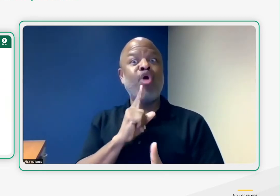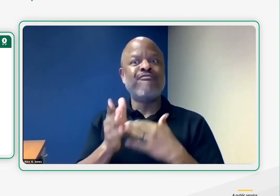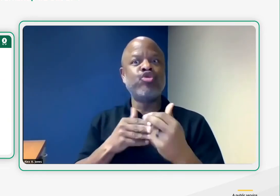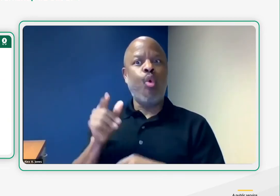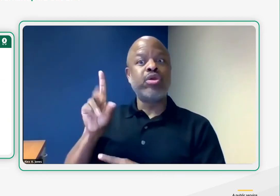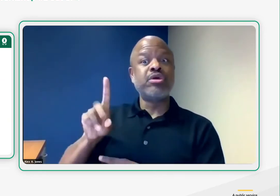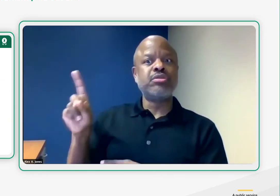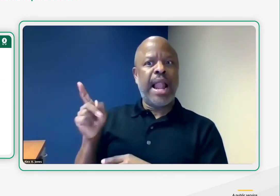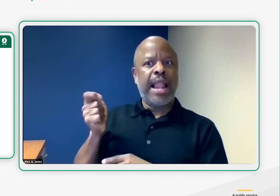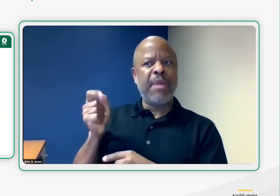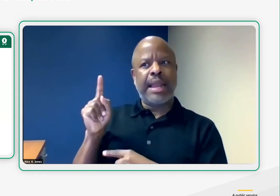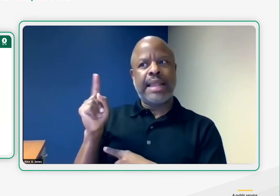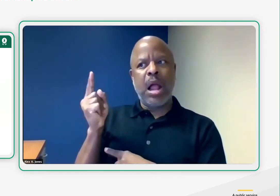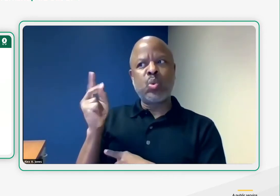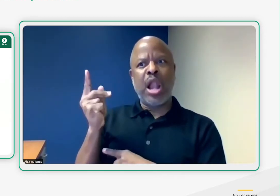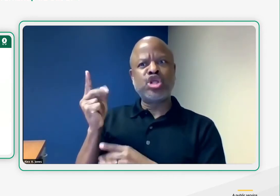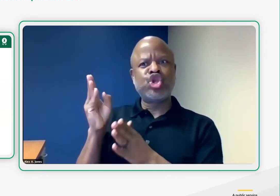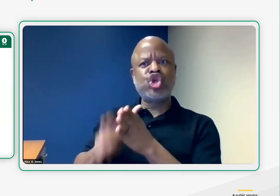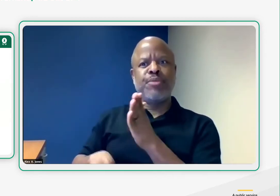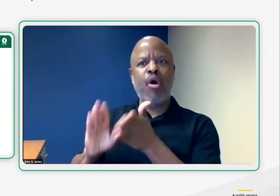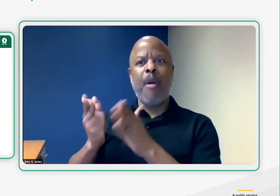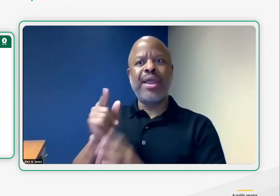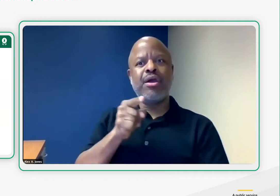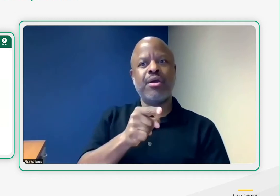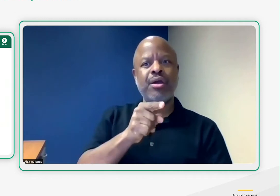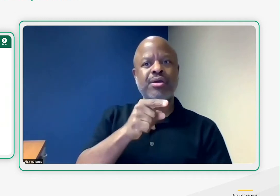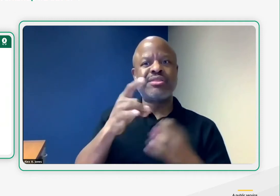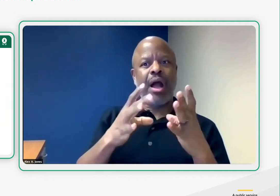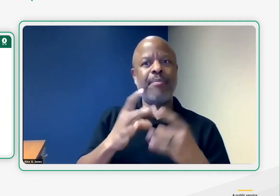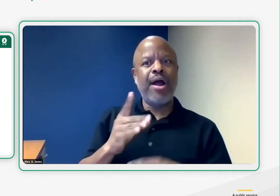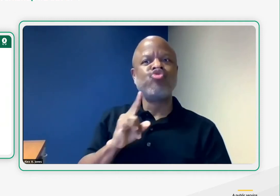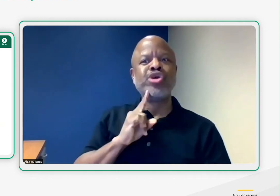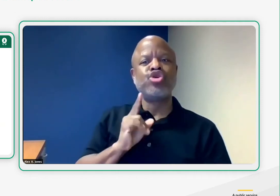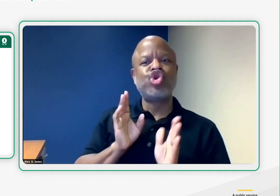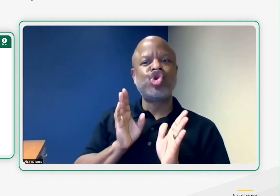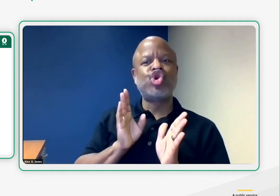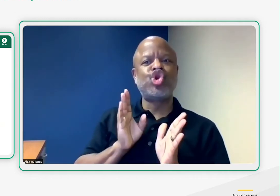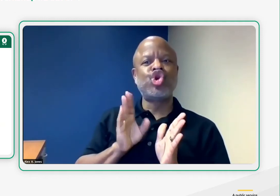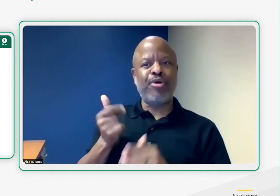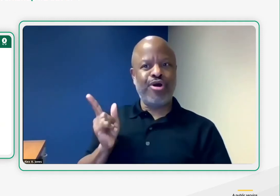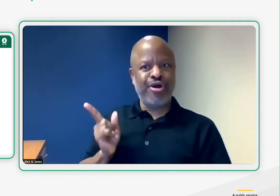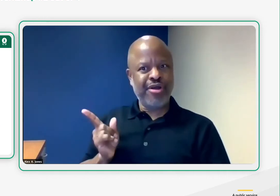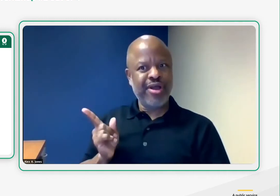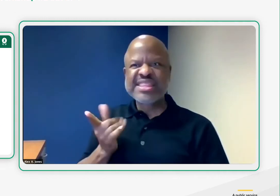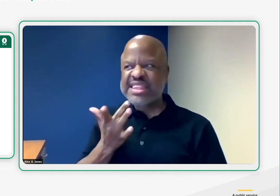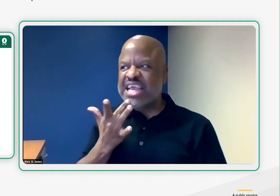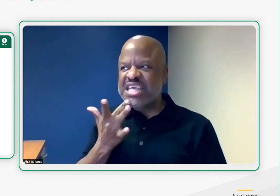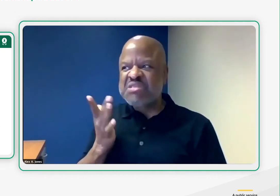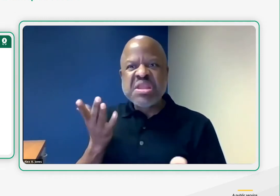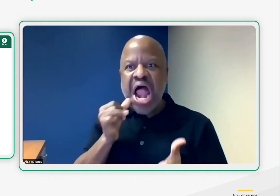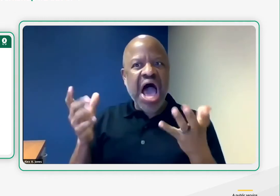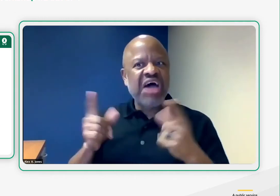. . . regardless of the price, or whether Dunkin' Donuts was cheaper – and there really